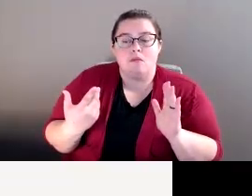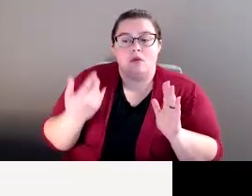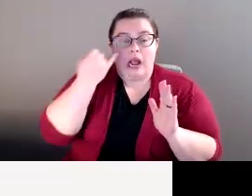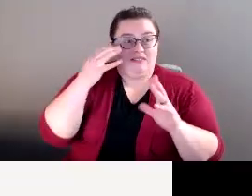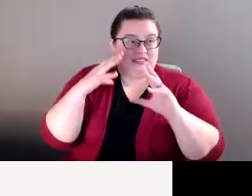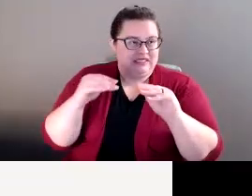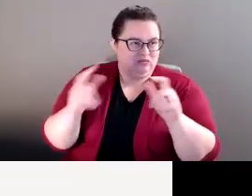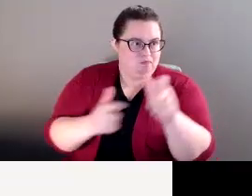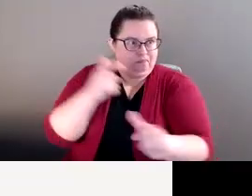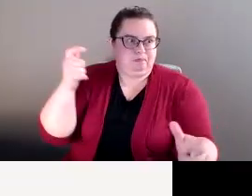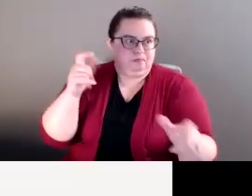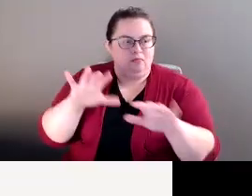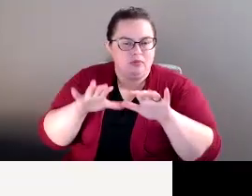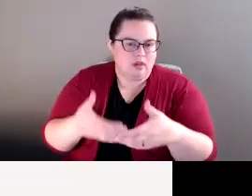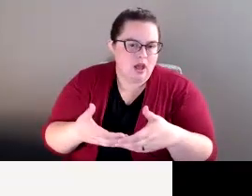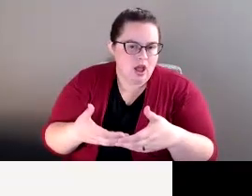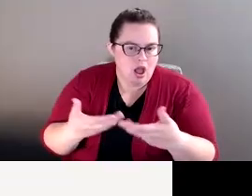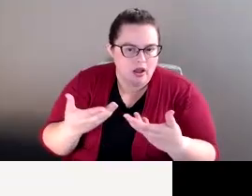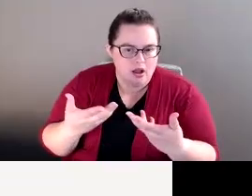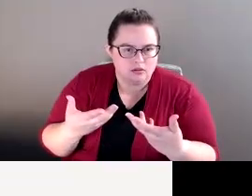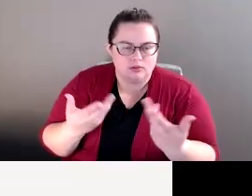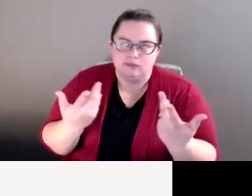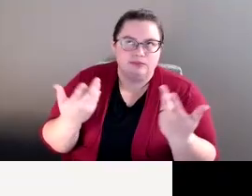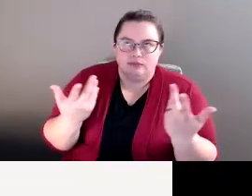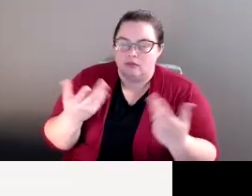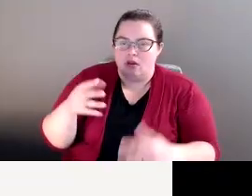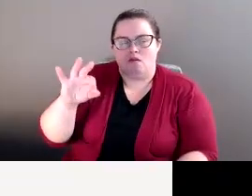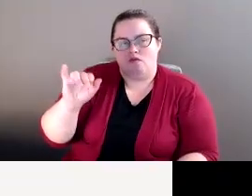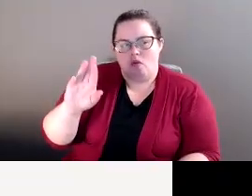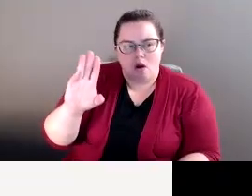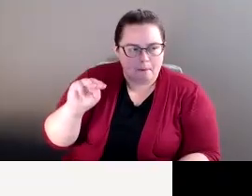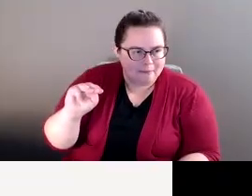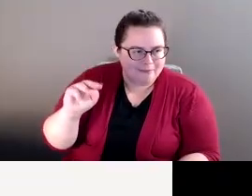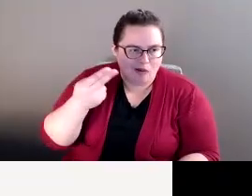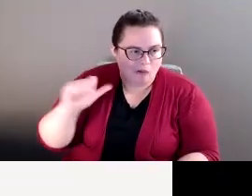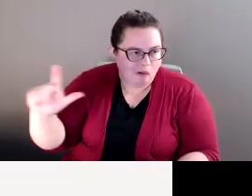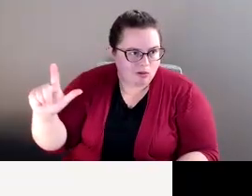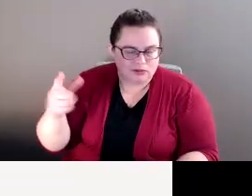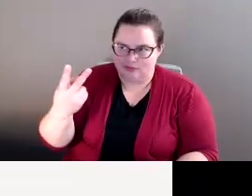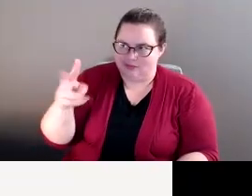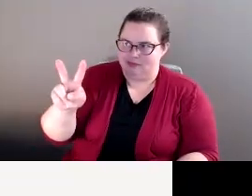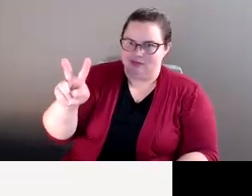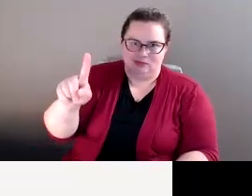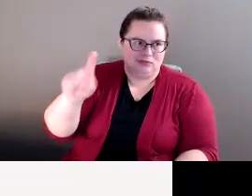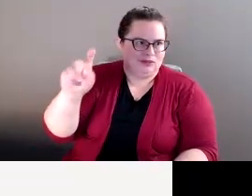class, like if you're teaching a large class in Forum Hall or anything like that. And so